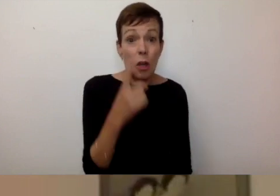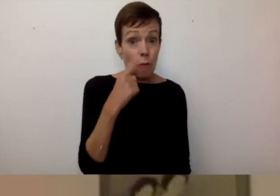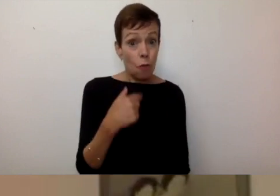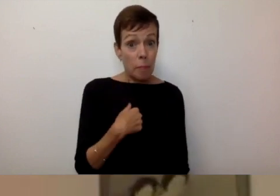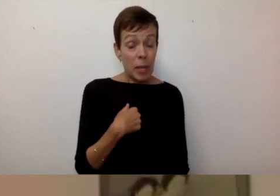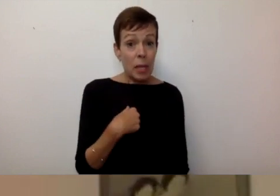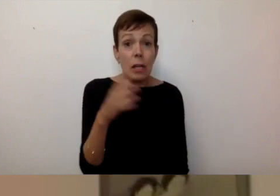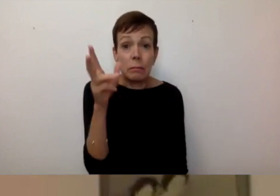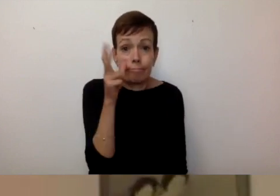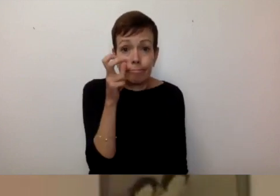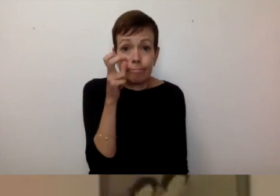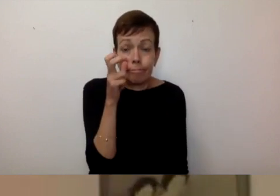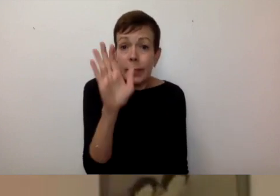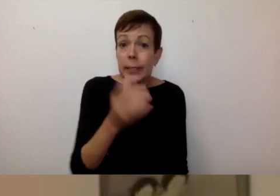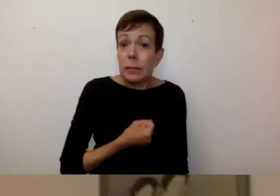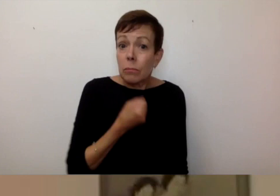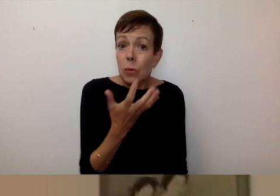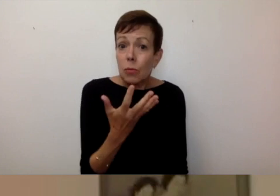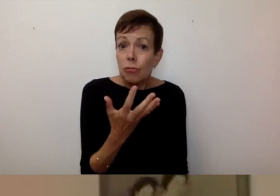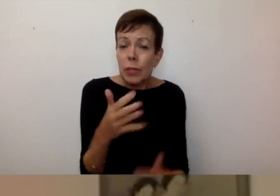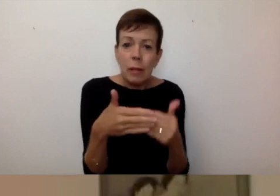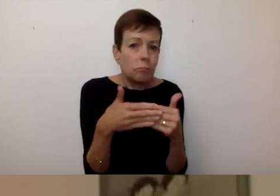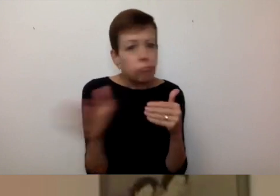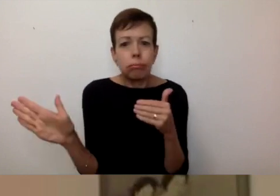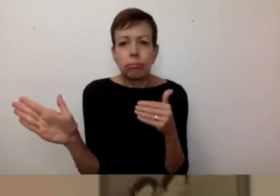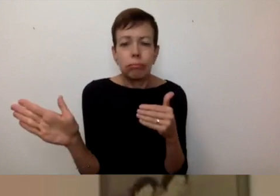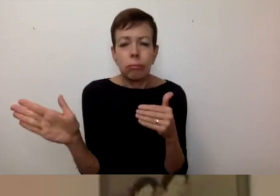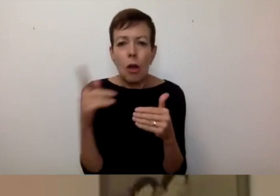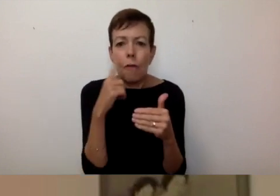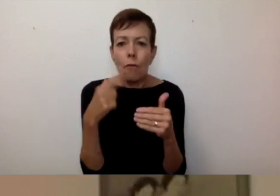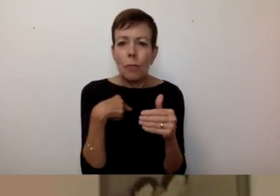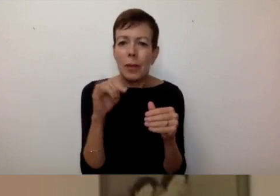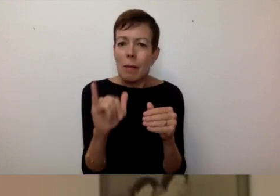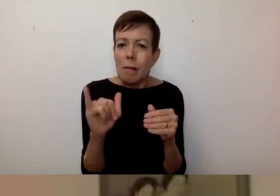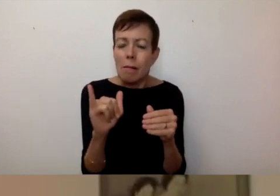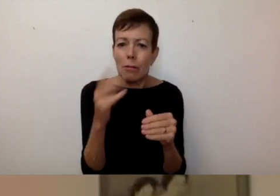learn about the acts of solidarity and the power of art the demand for